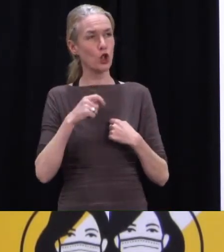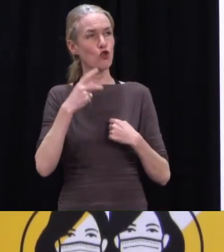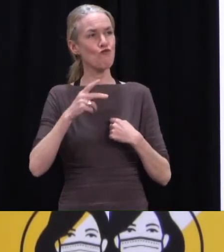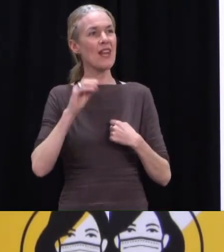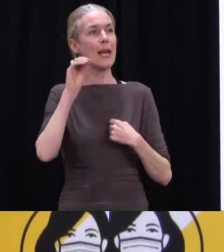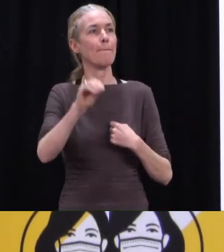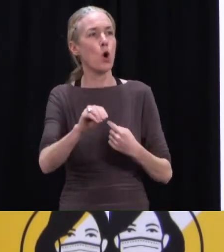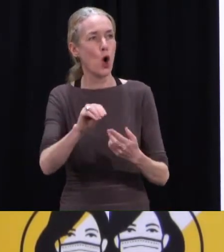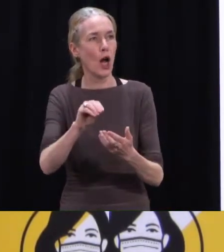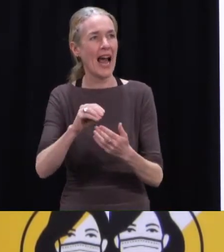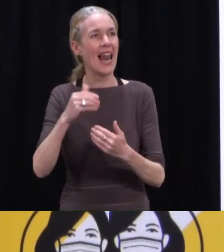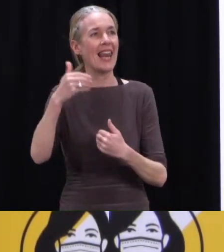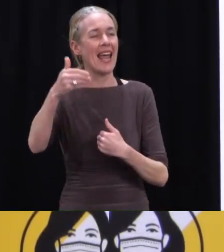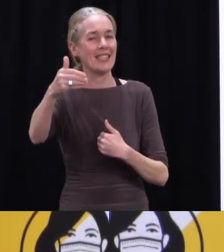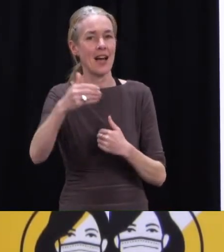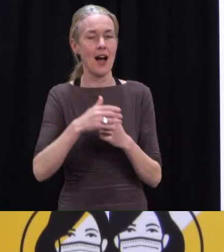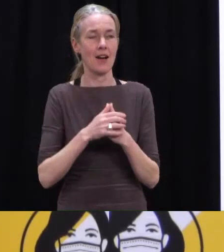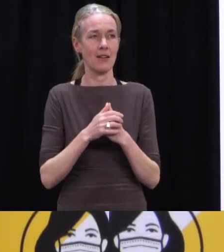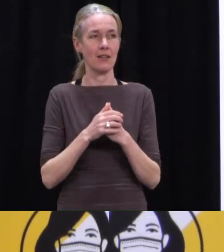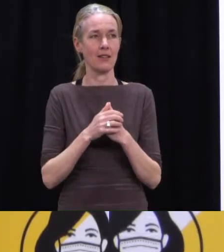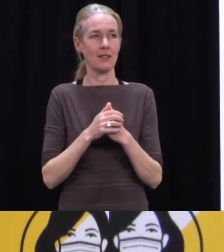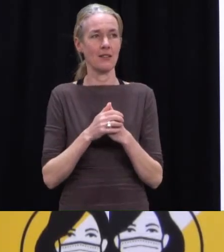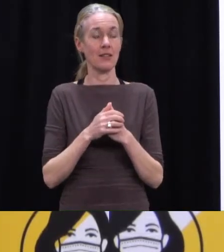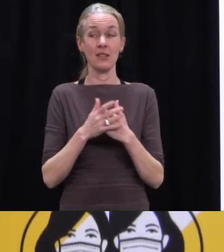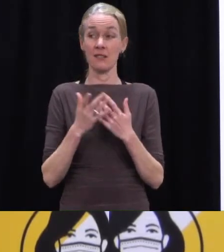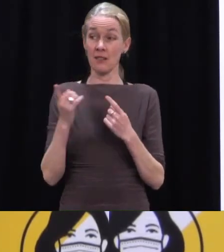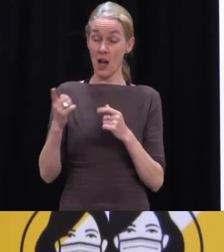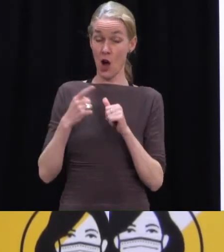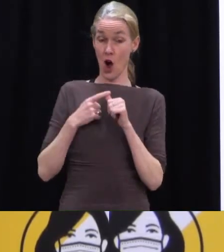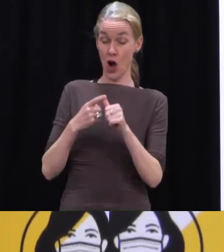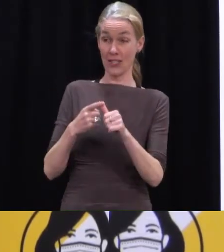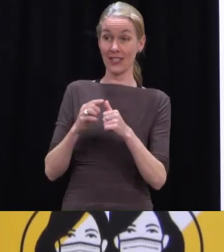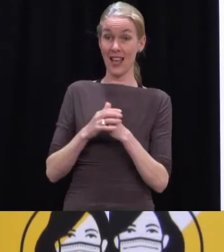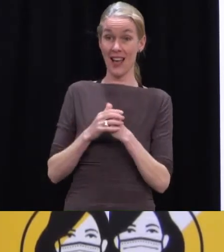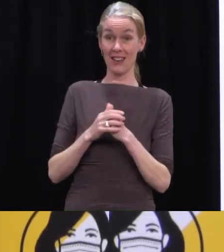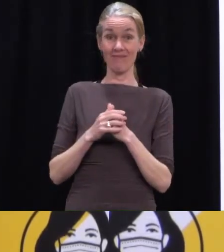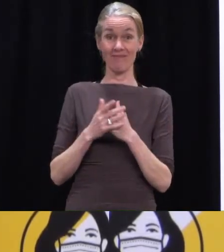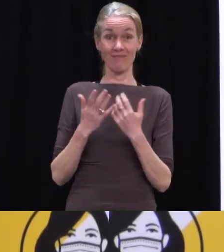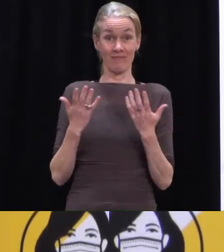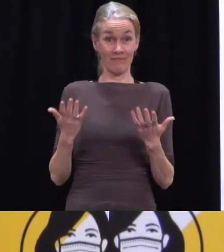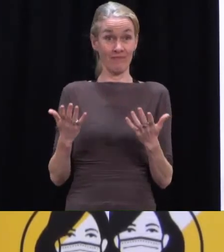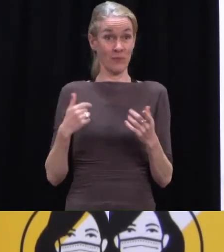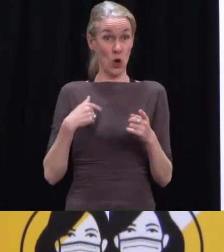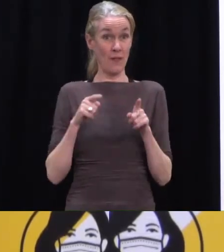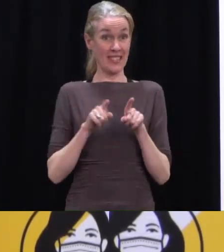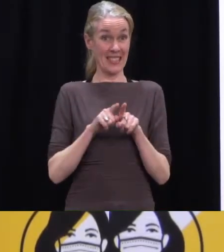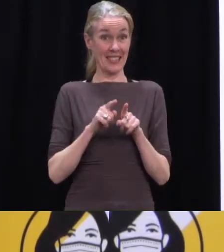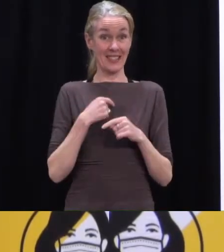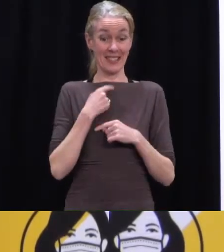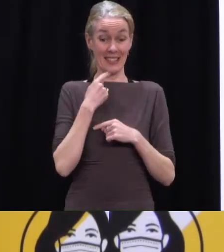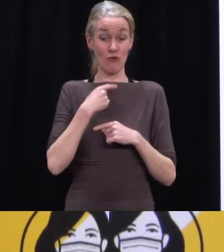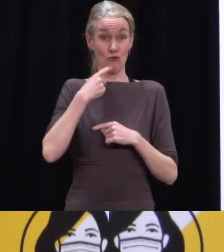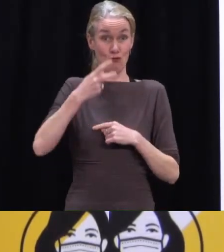finding nothing available till October, November, which is not really the same thing. >> You